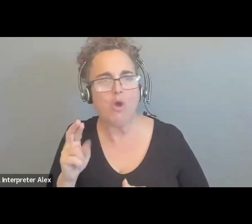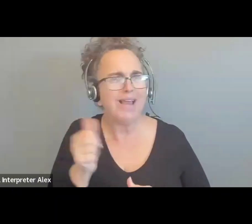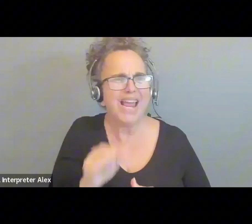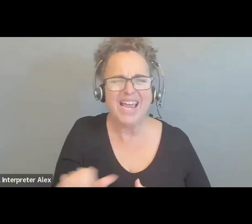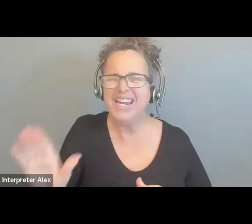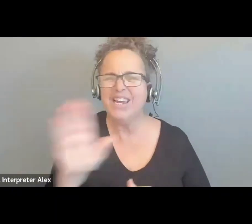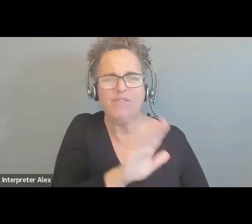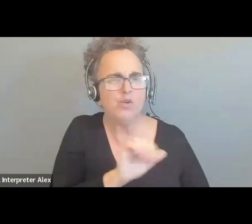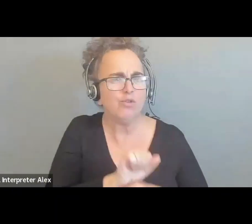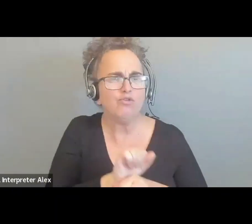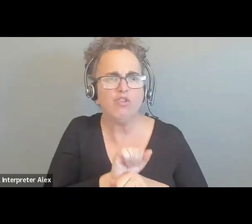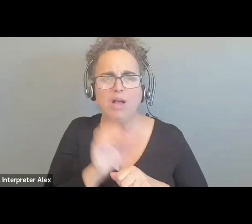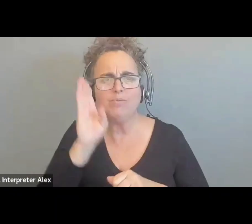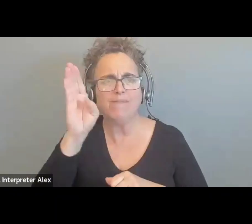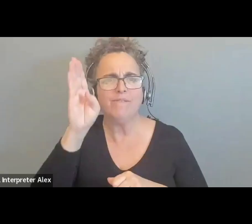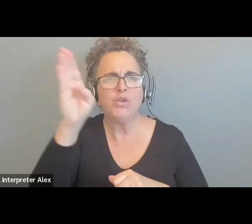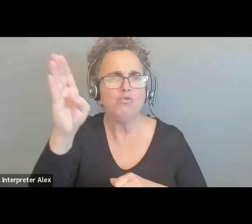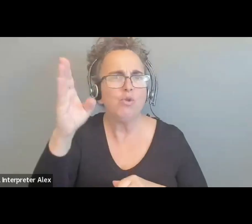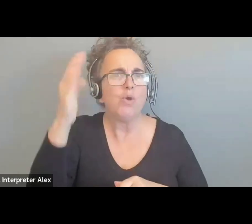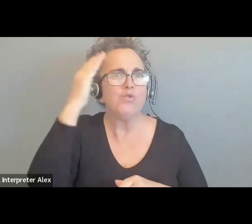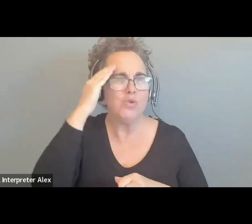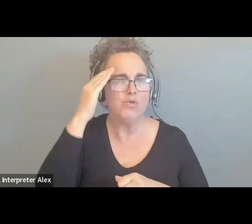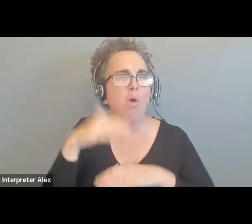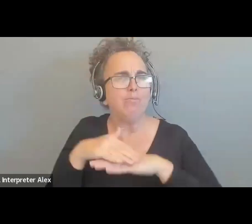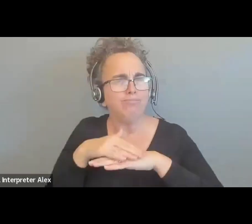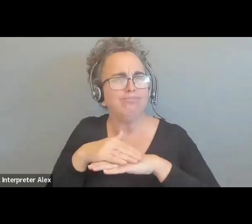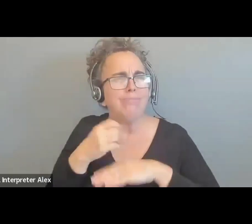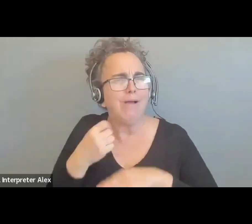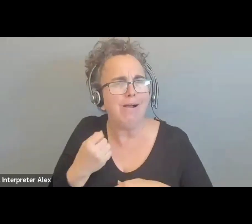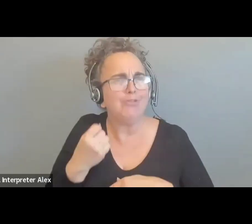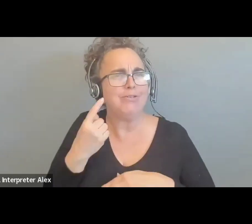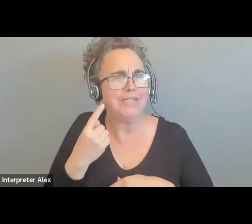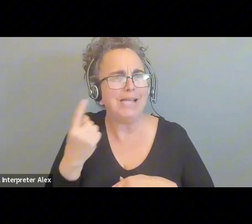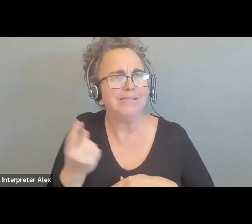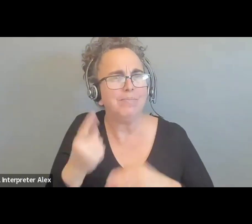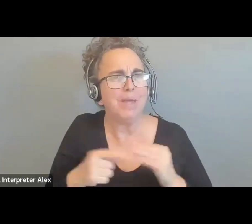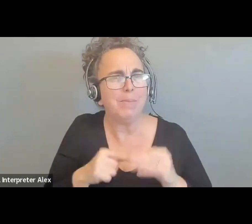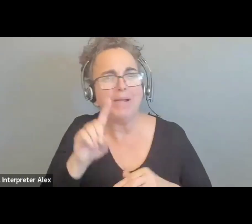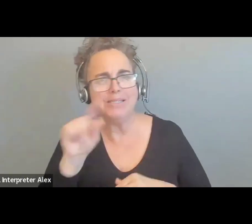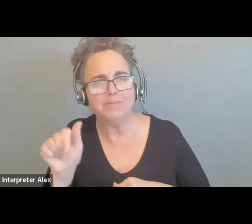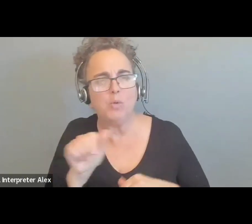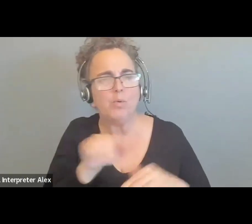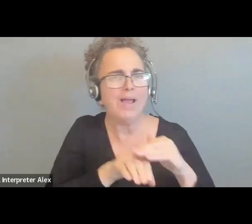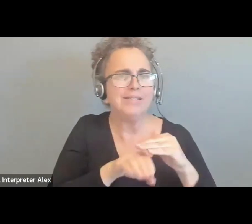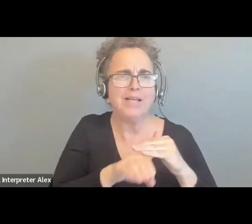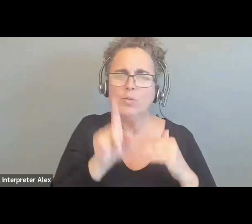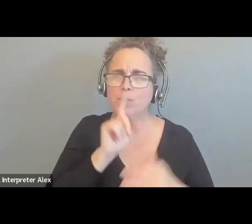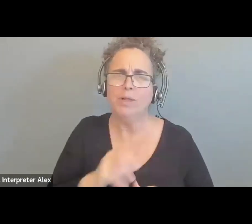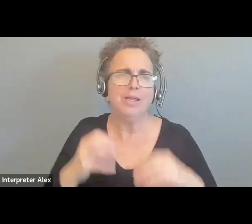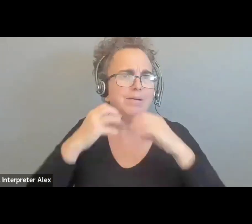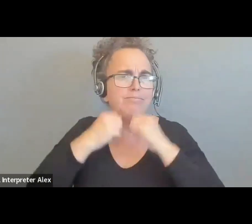really. Knowing something about disability or something about accessibility is so important.